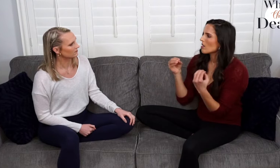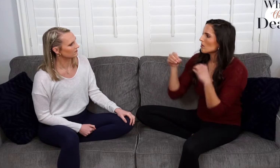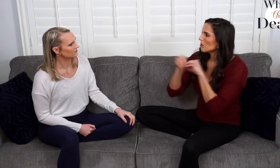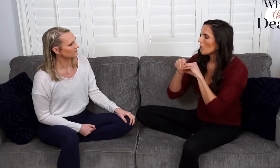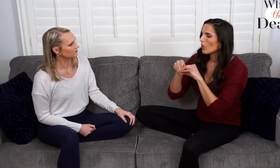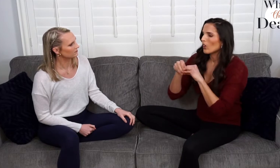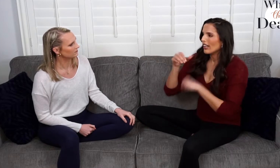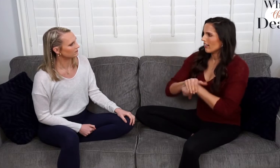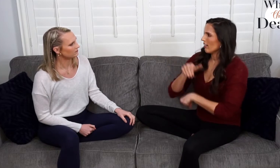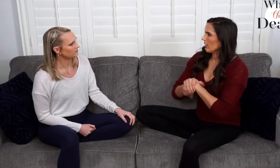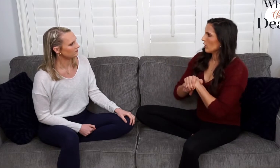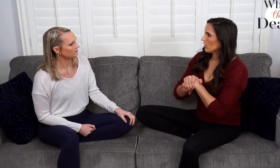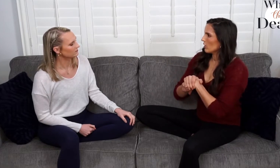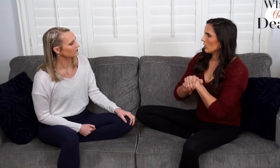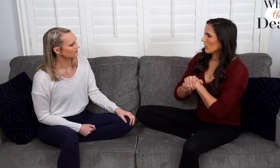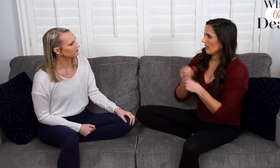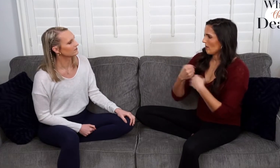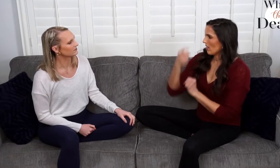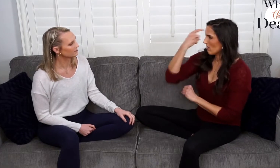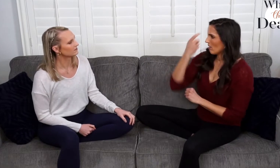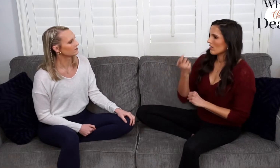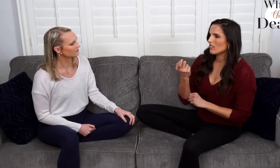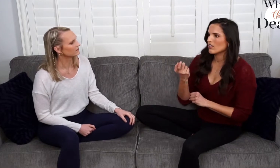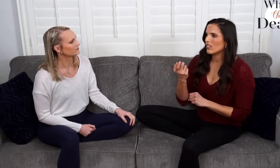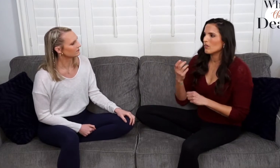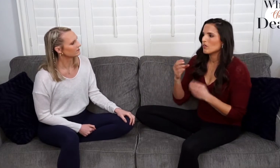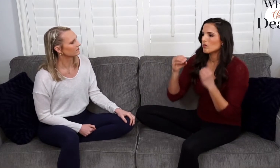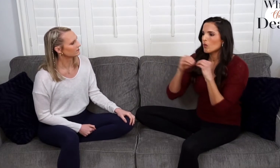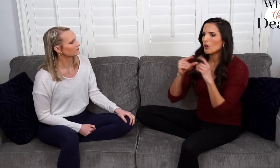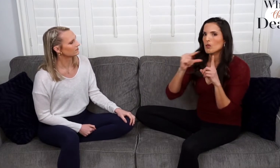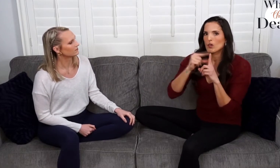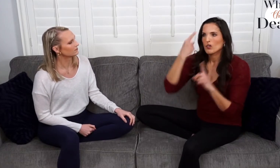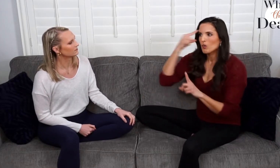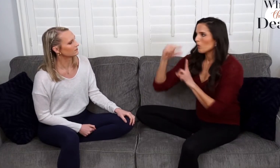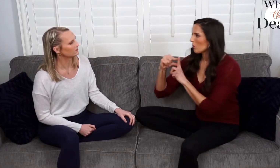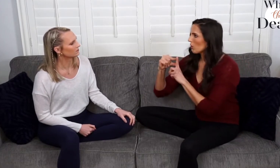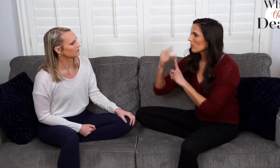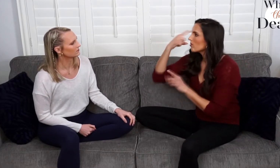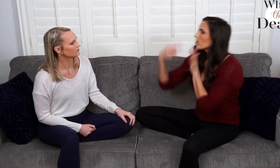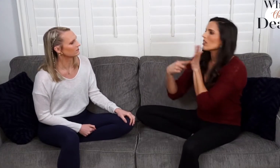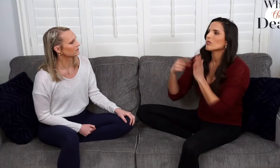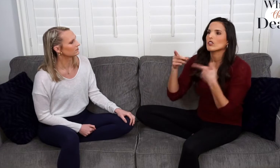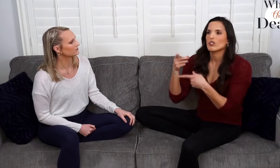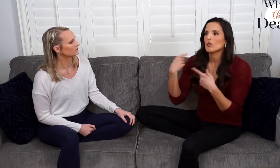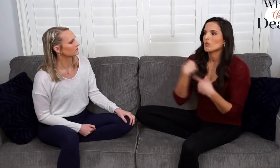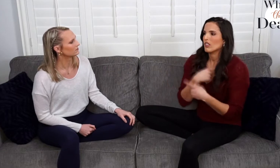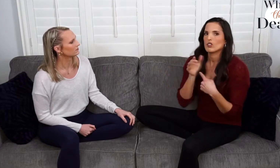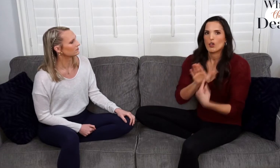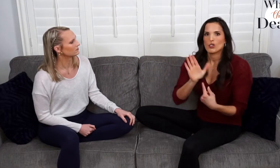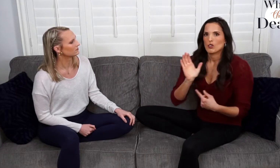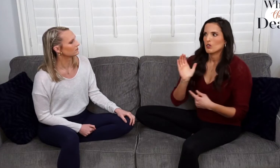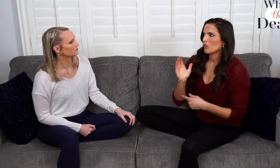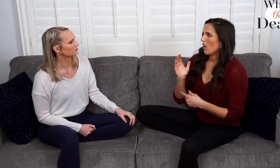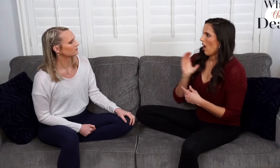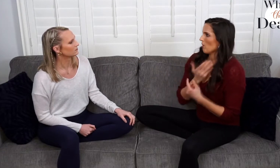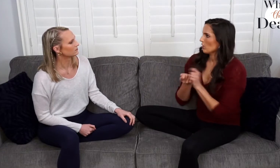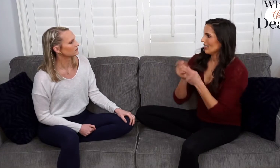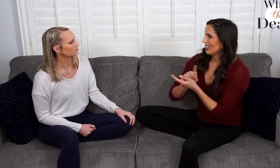more English that makes sense. It was more word for word. For example, in the beginning of our episode,